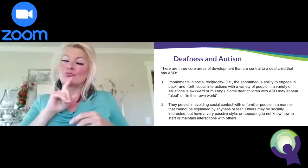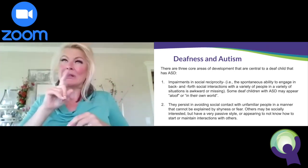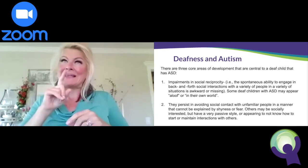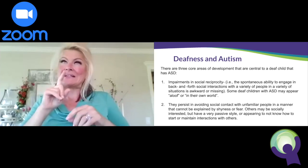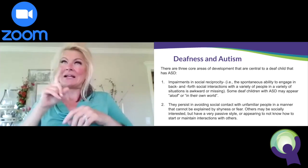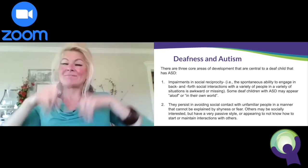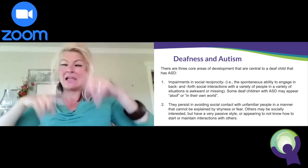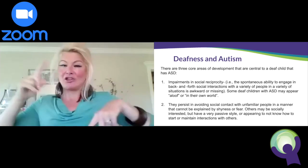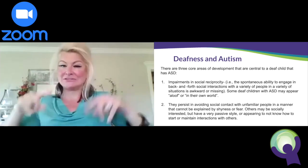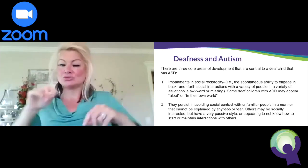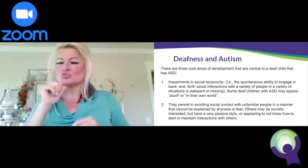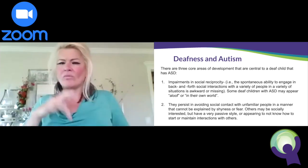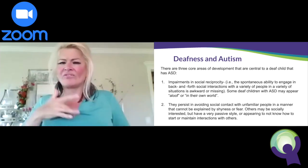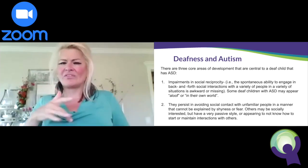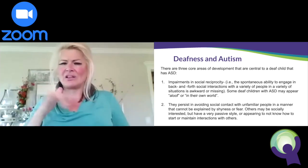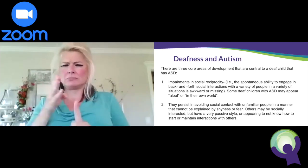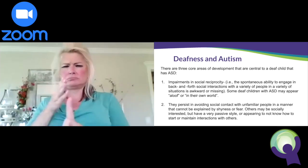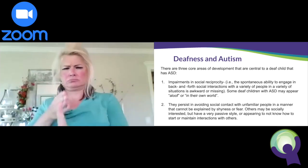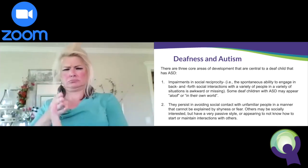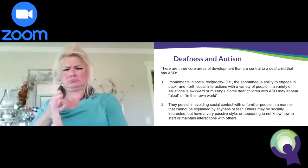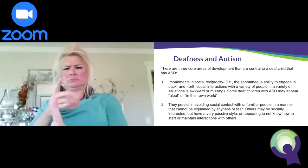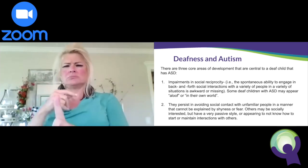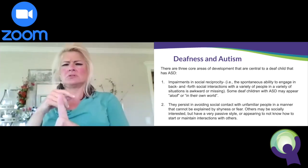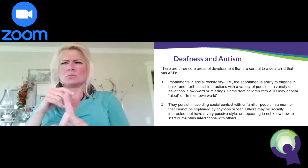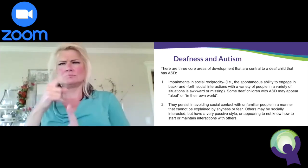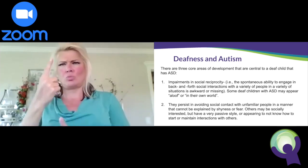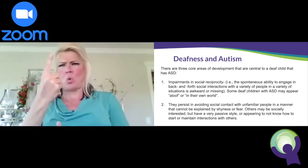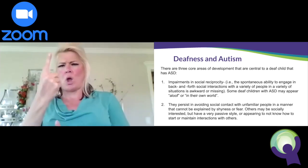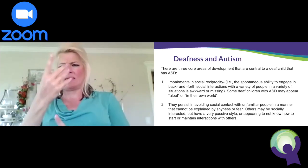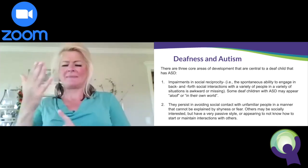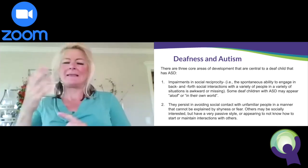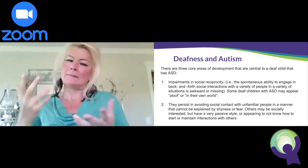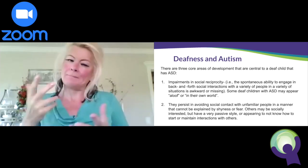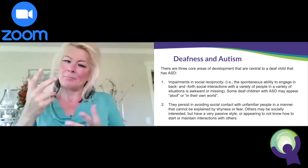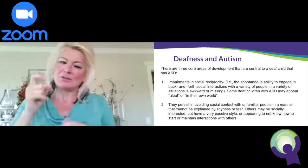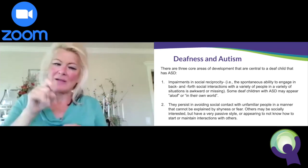with, something that can be used to really help the child-